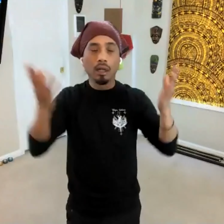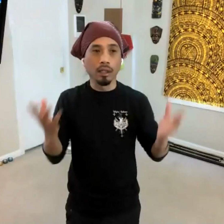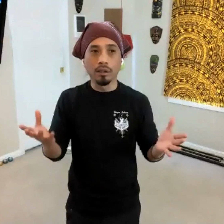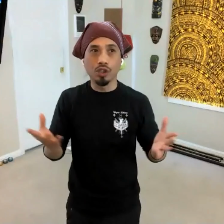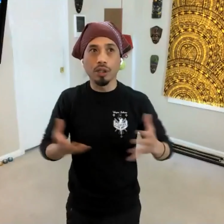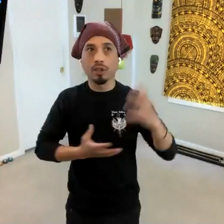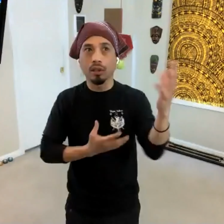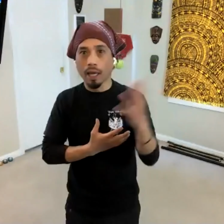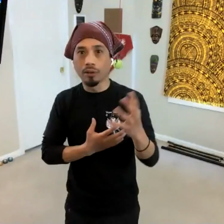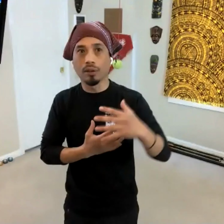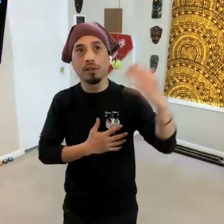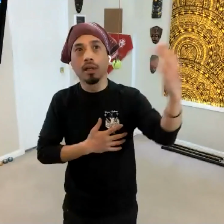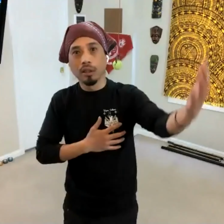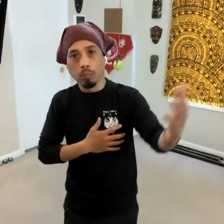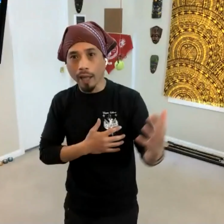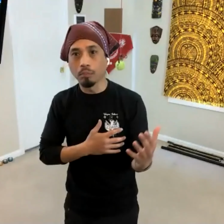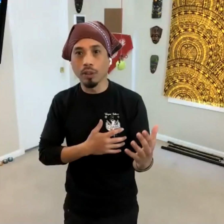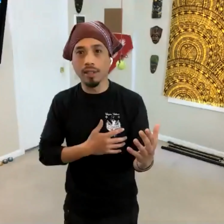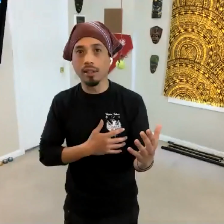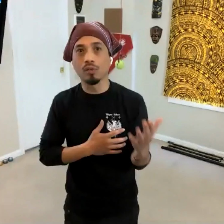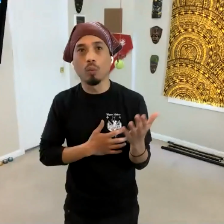A LOT MORE, BUT AROUND INDIGENOUS ELDERS.